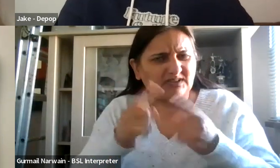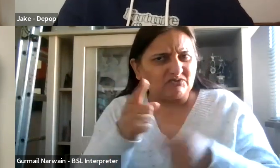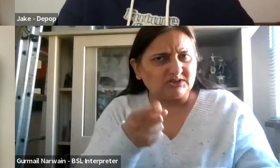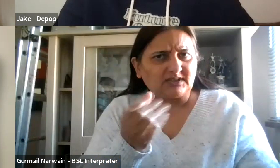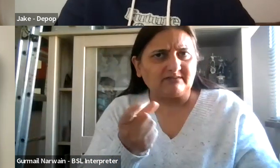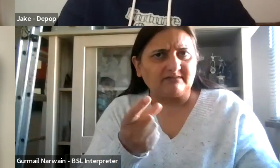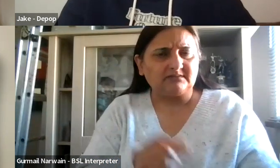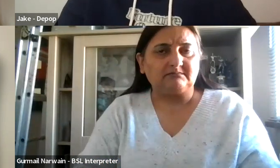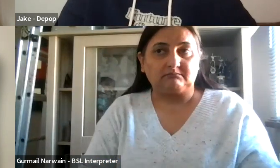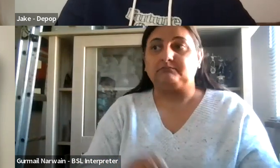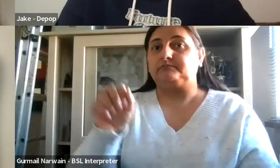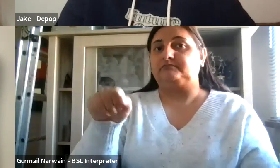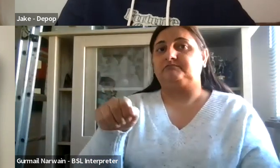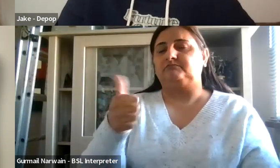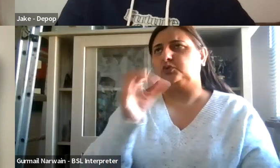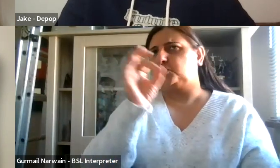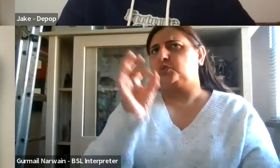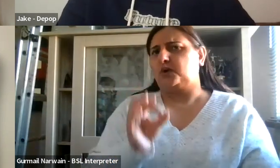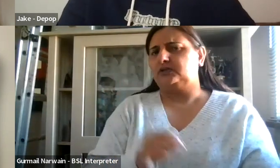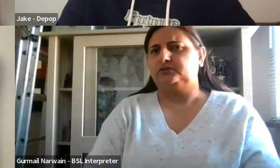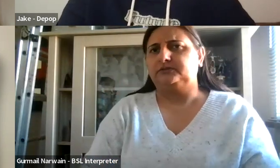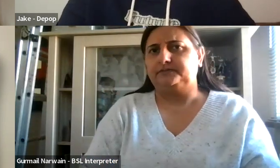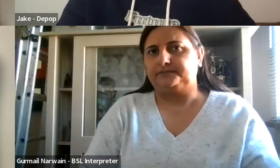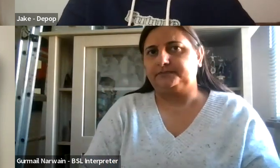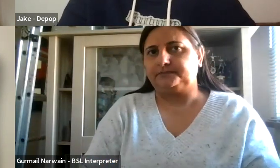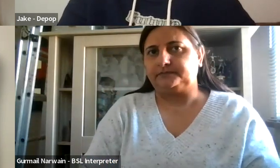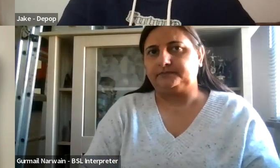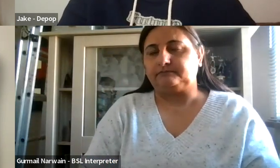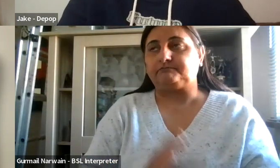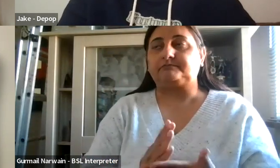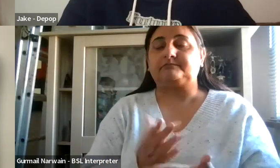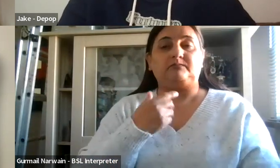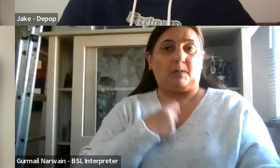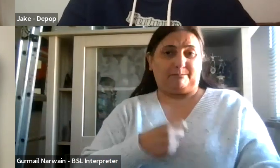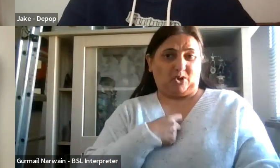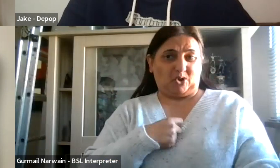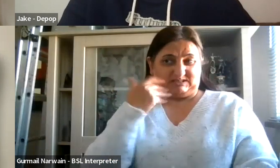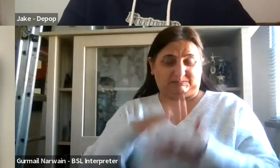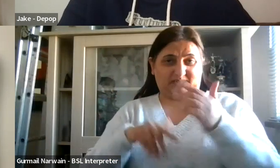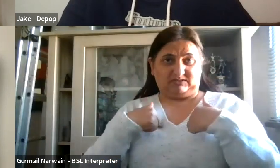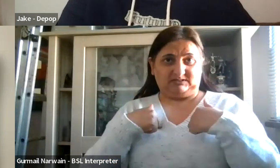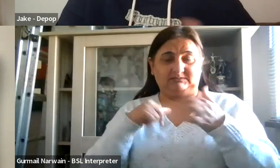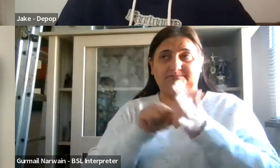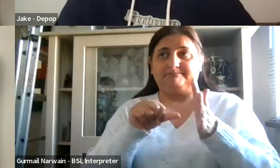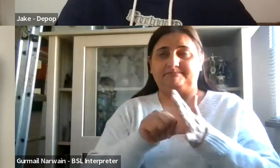I don't know if you are aware of others, Jake. Good question. Yeah. No good question. I think you know, just from personal experience, I've struggled with kind of noise, sensitivity sometimes.